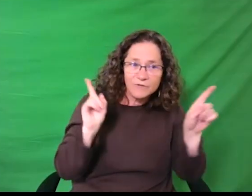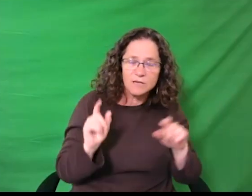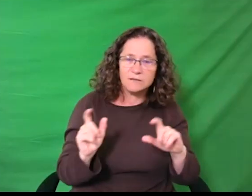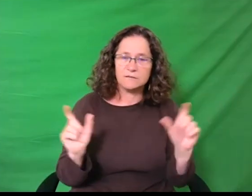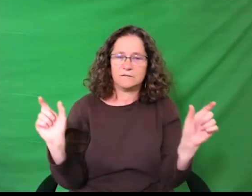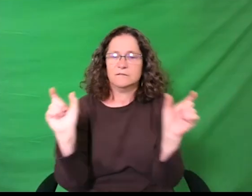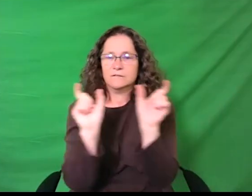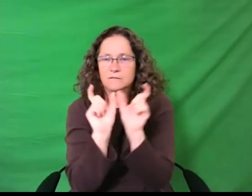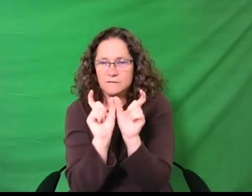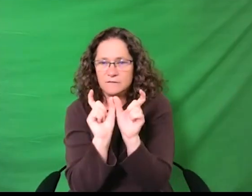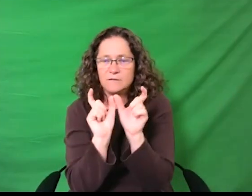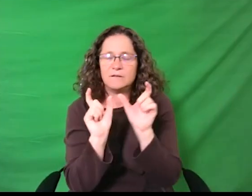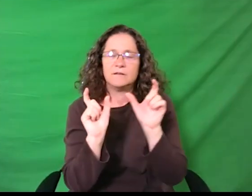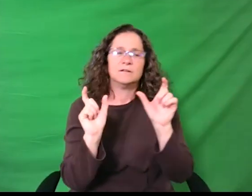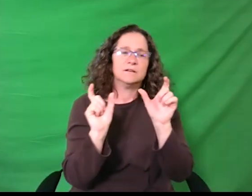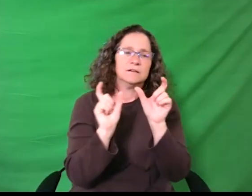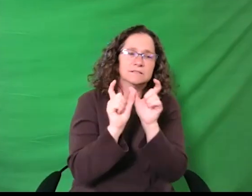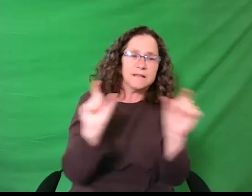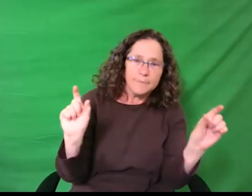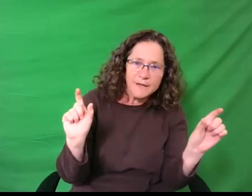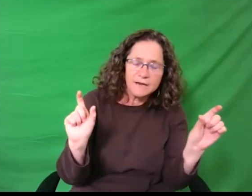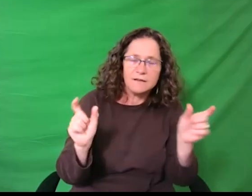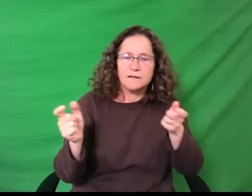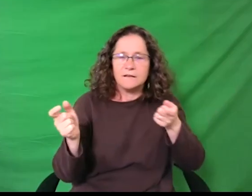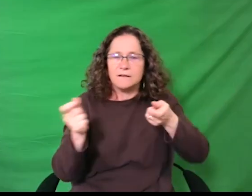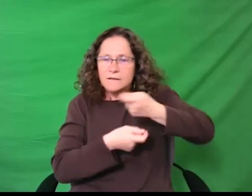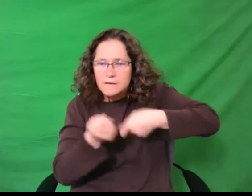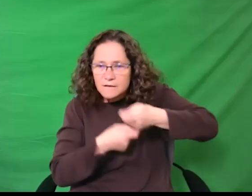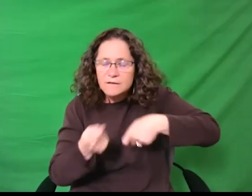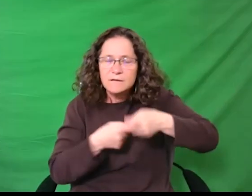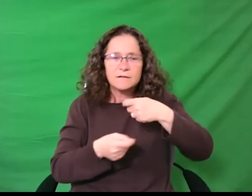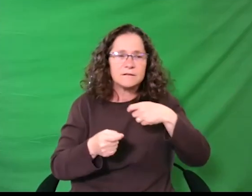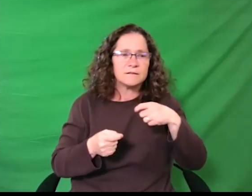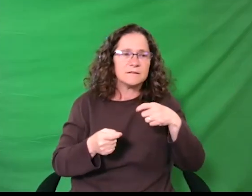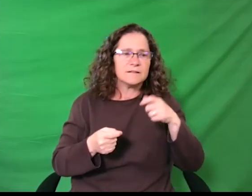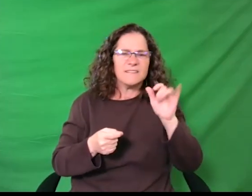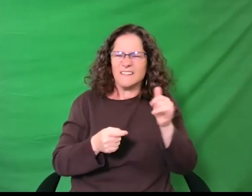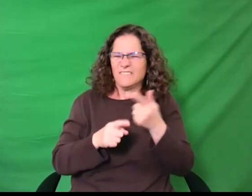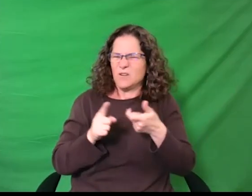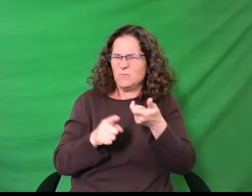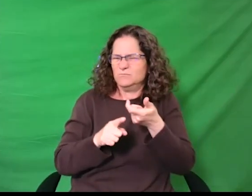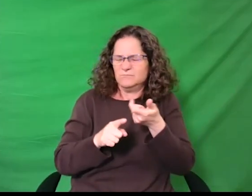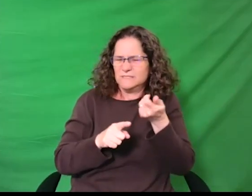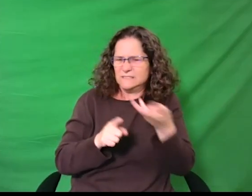and manipulate. That comes from several sources. We were thinking about Marilyn Adams' important work